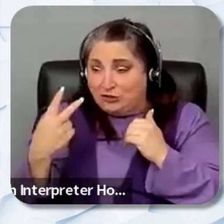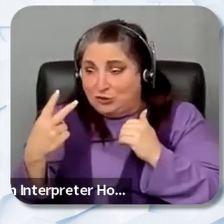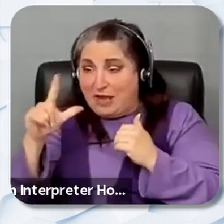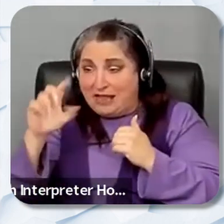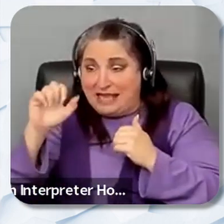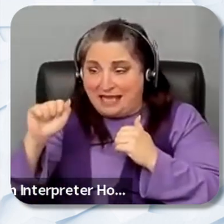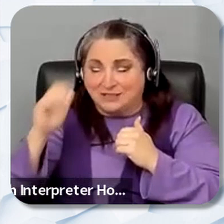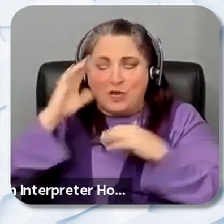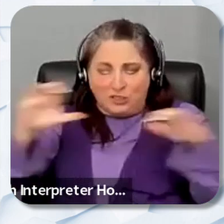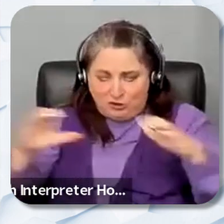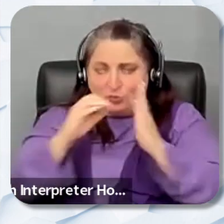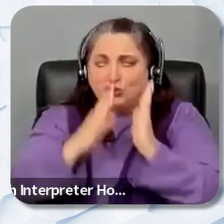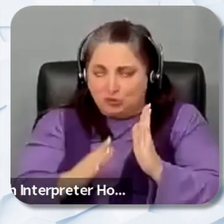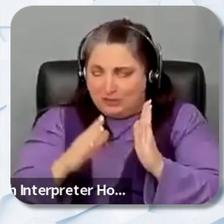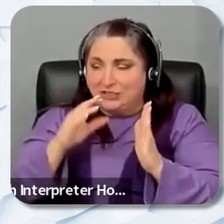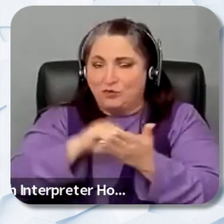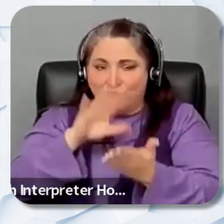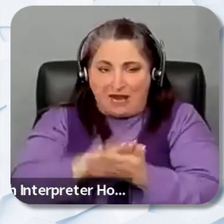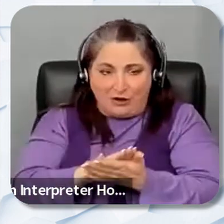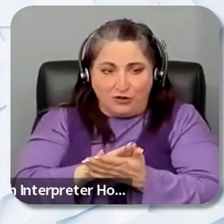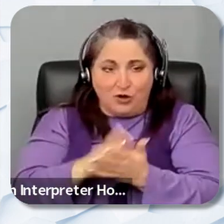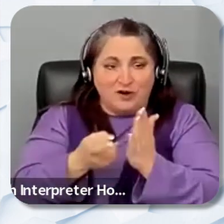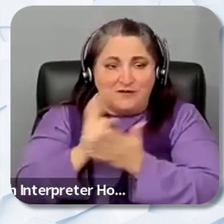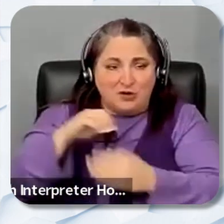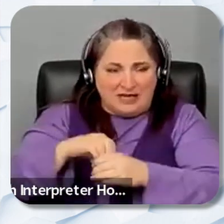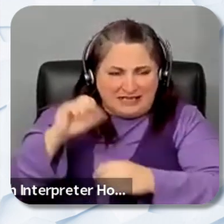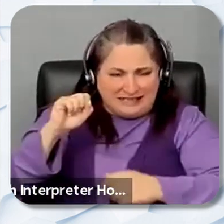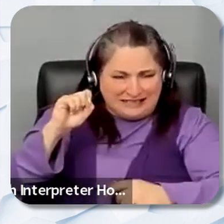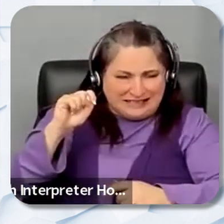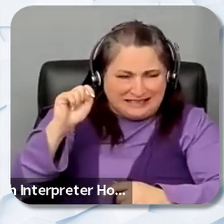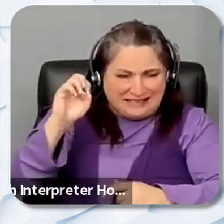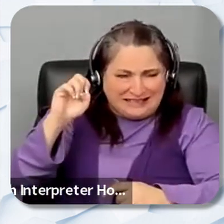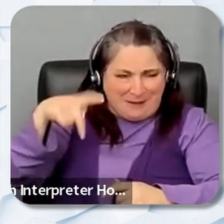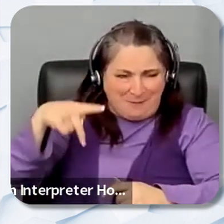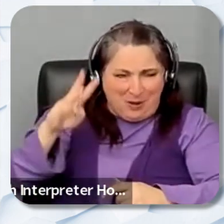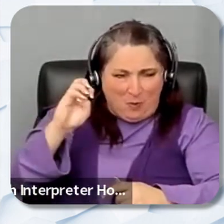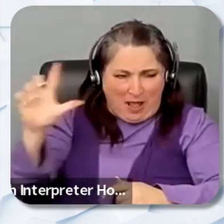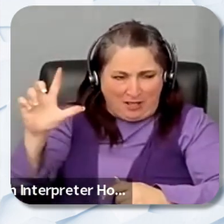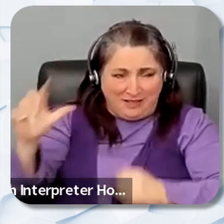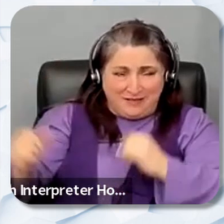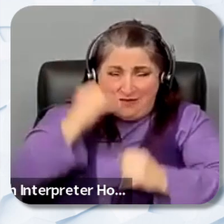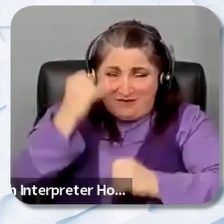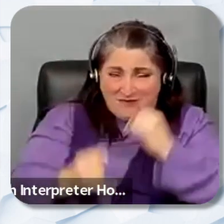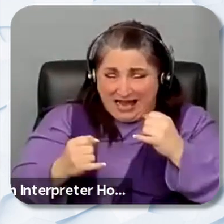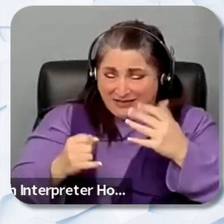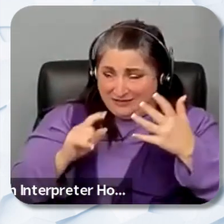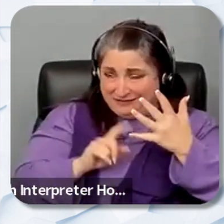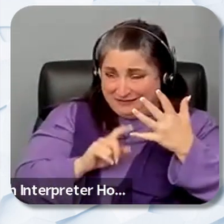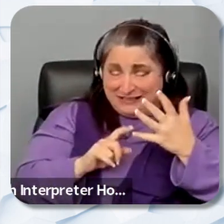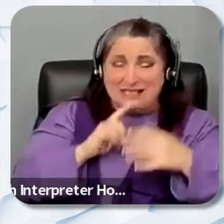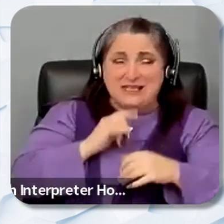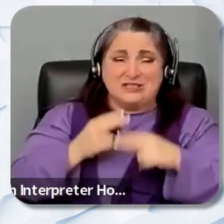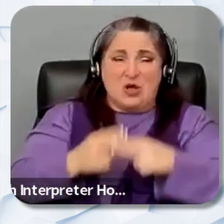a student record review in Stepwell. The final activity of CIM Step 1 is called Consolidation.